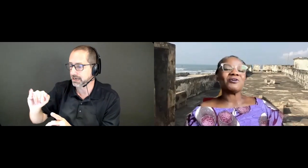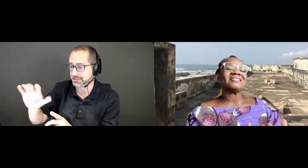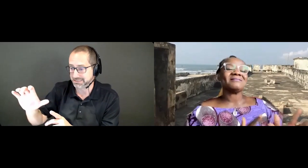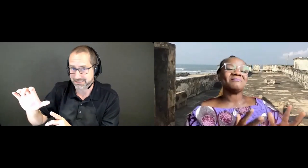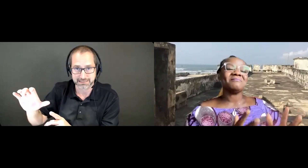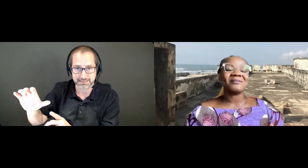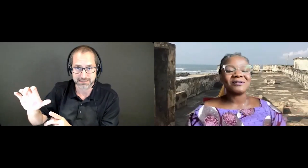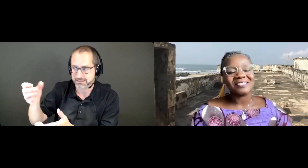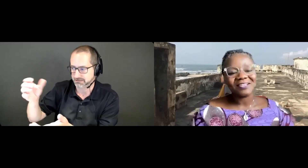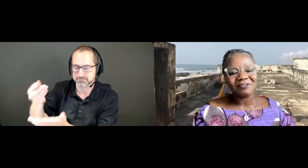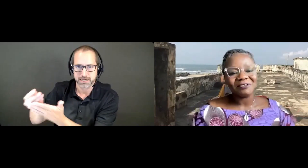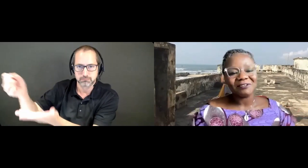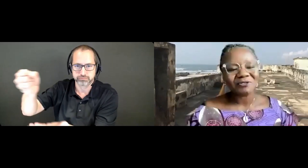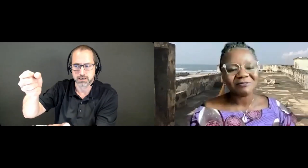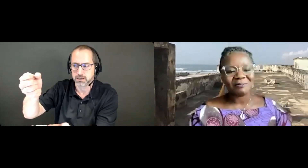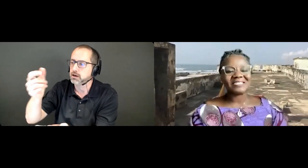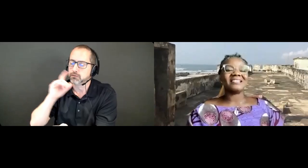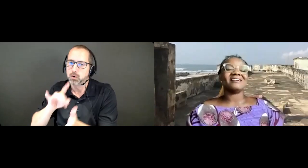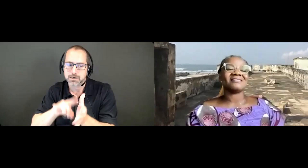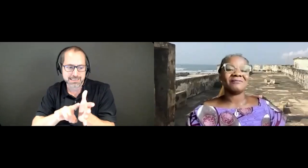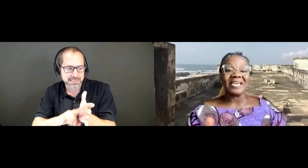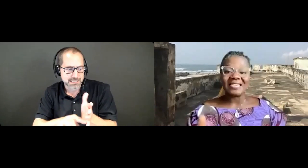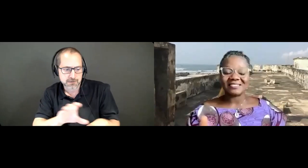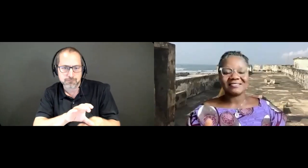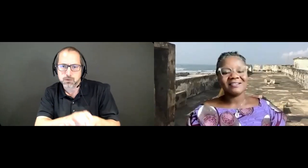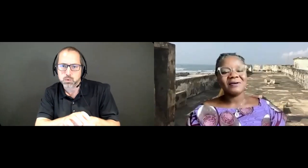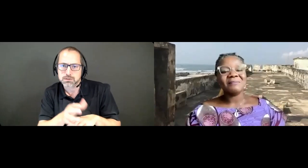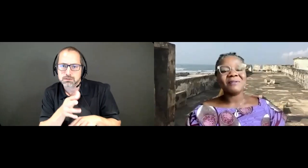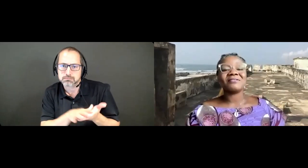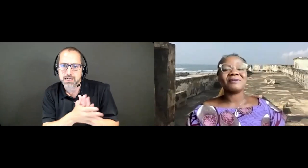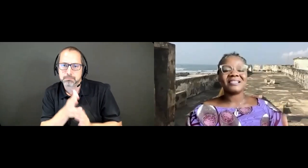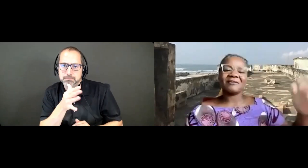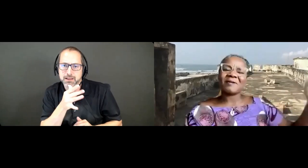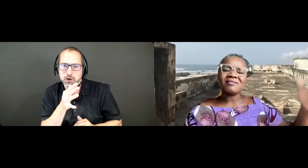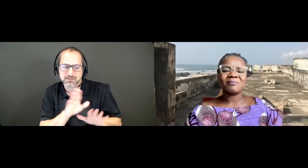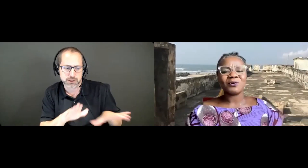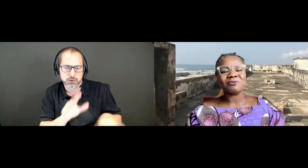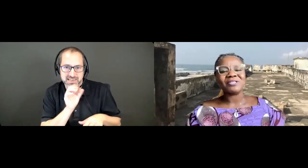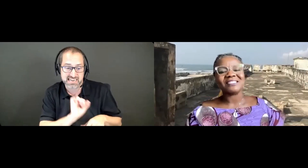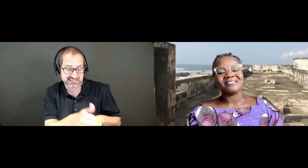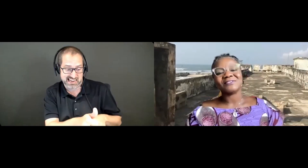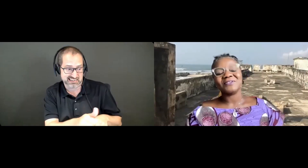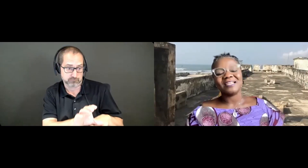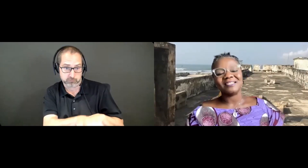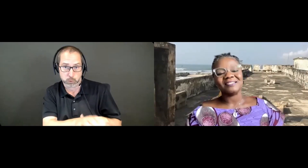forced motherhood of children from 10 years of age mothering around the Bono region of Sunyani.